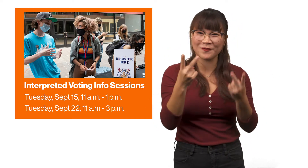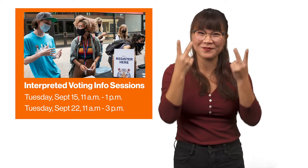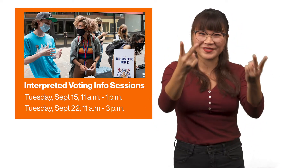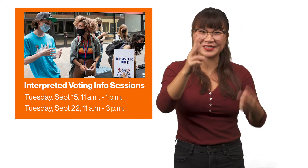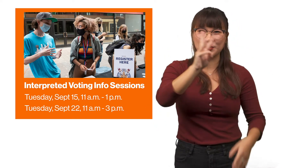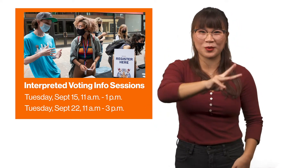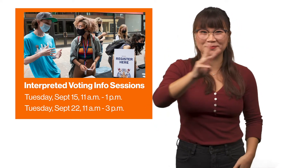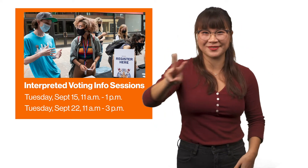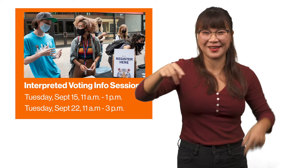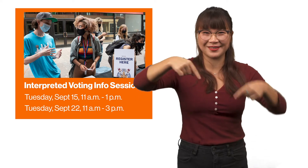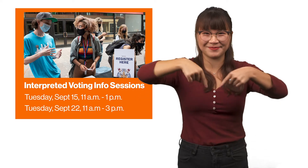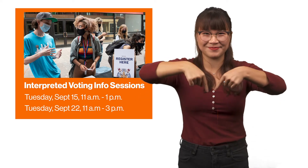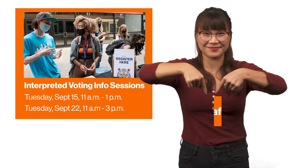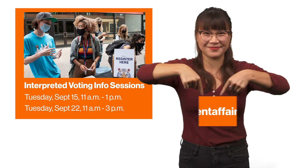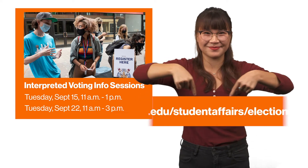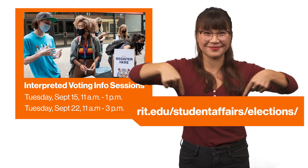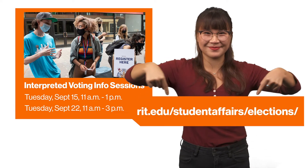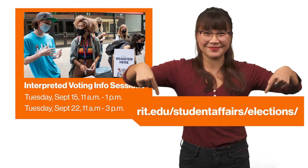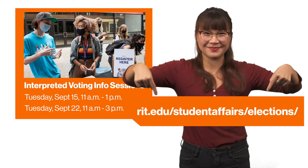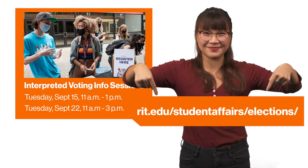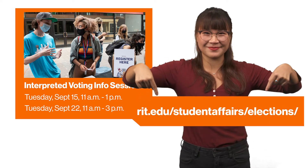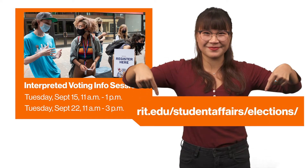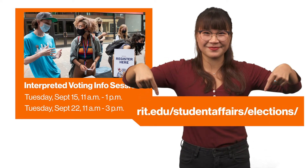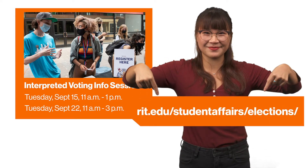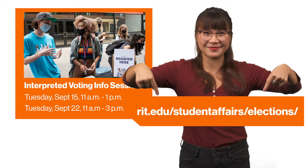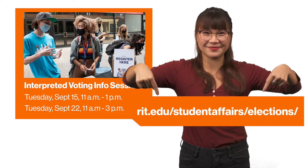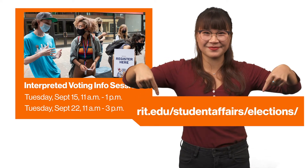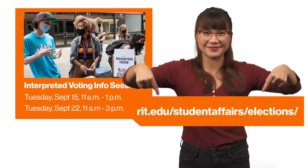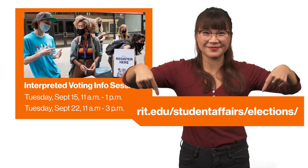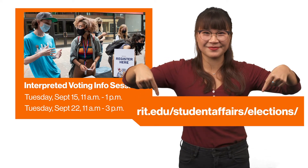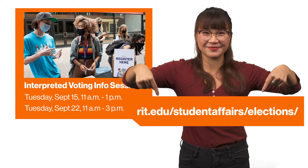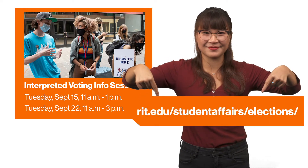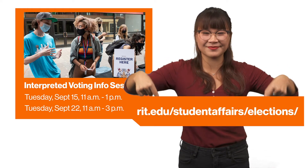visit the website.